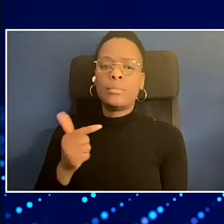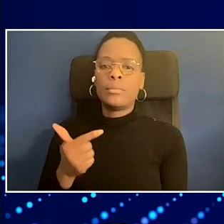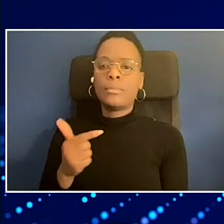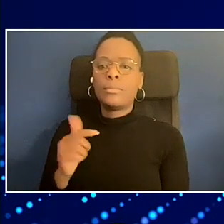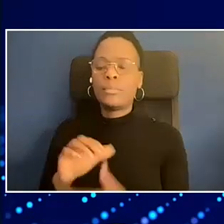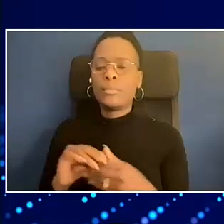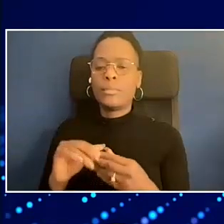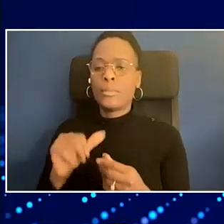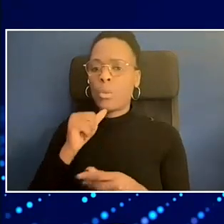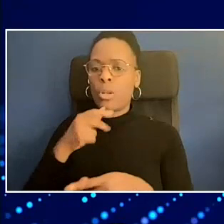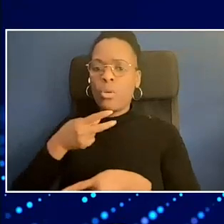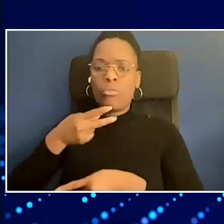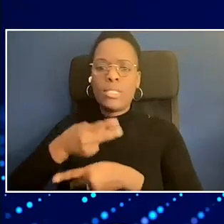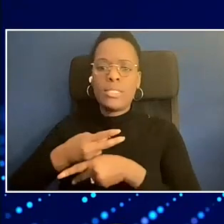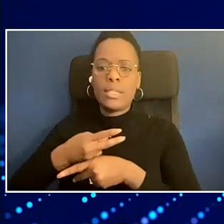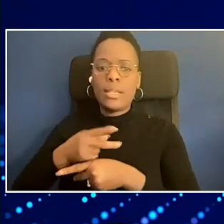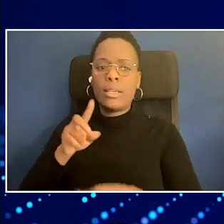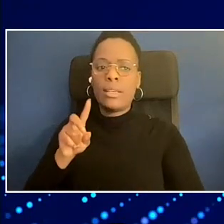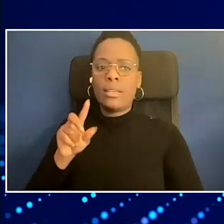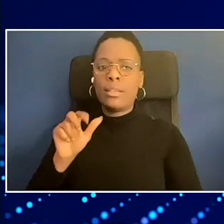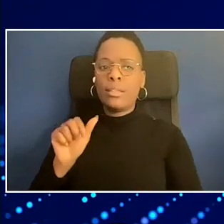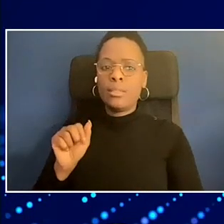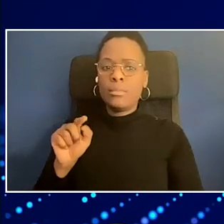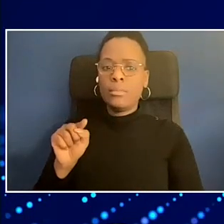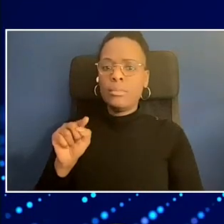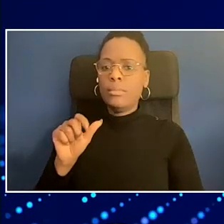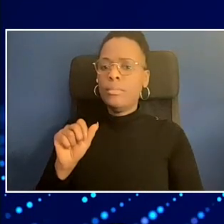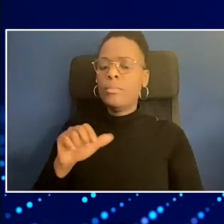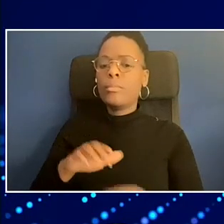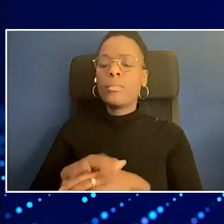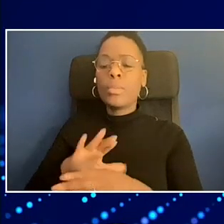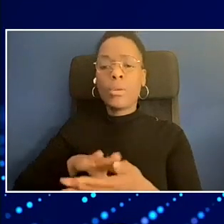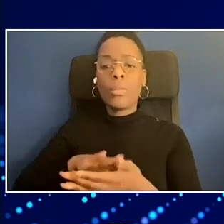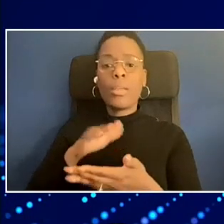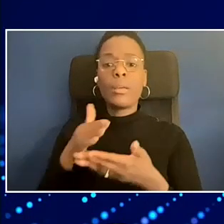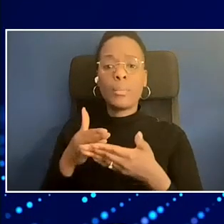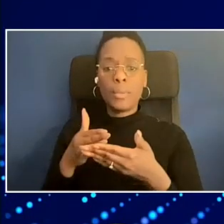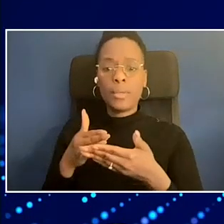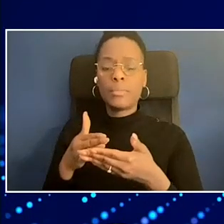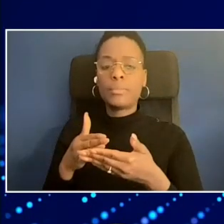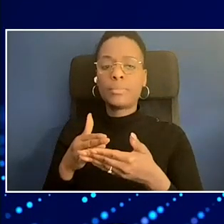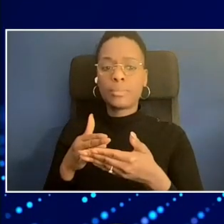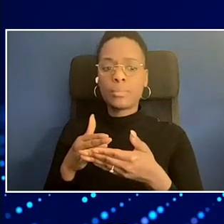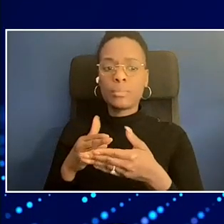on, you know, on the amount of cash value